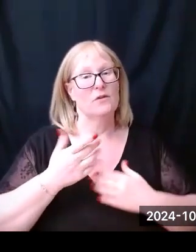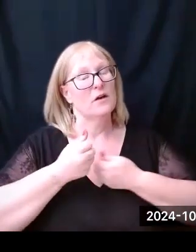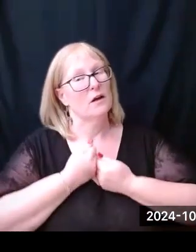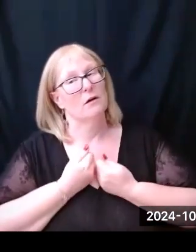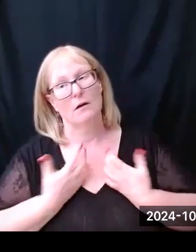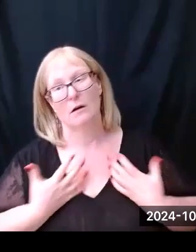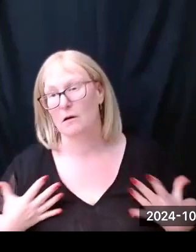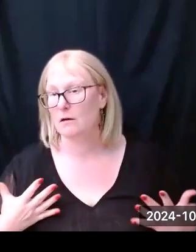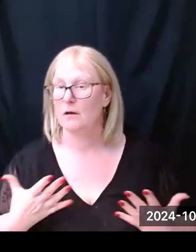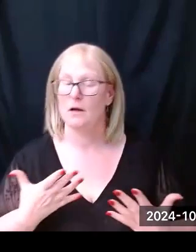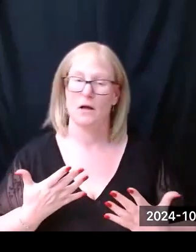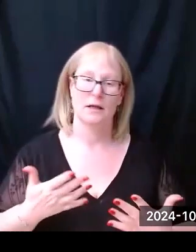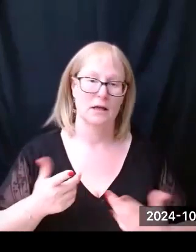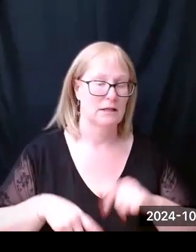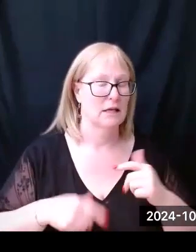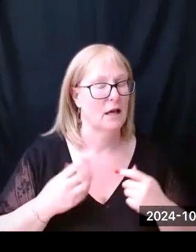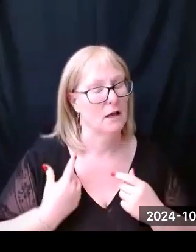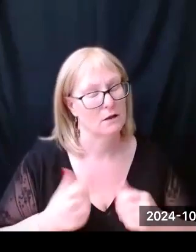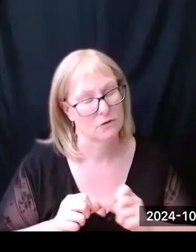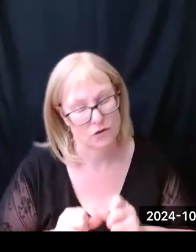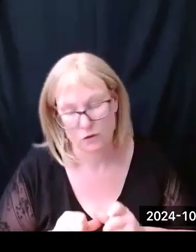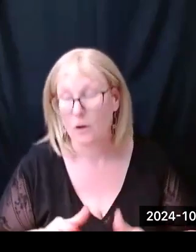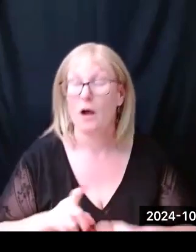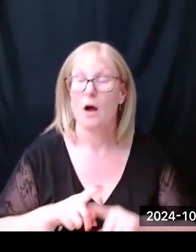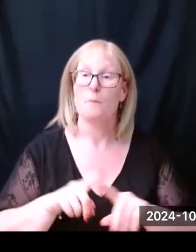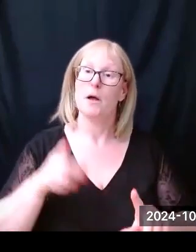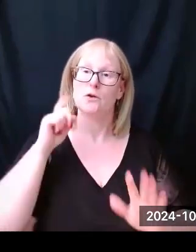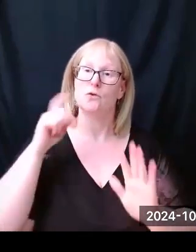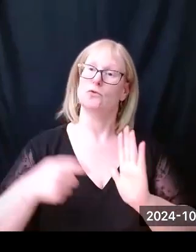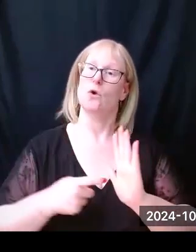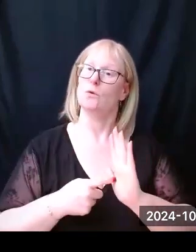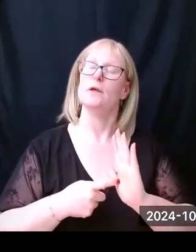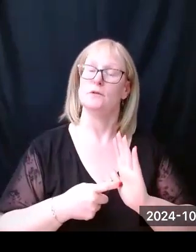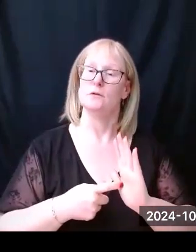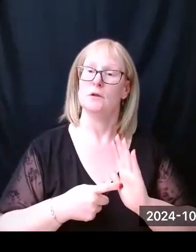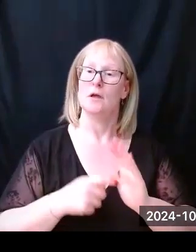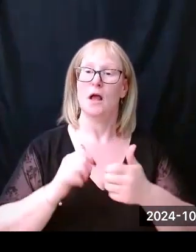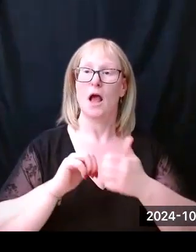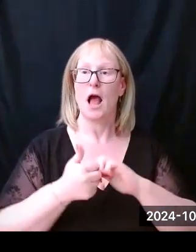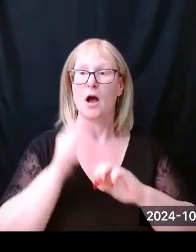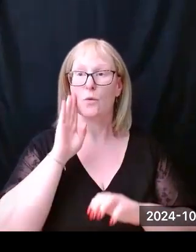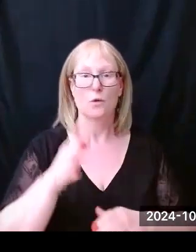So what's really funny is you're going to notice that as I talk about how we're going to be helping kids be resilient